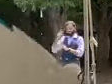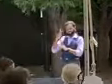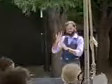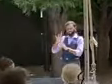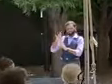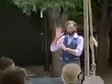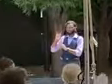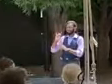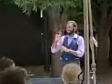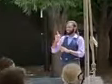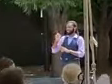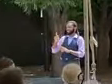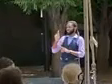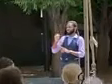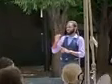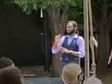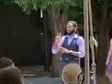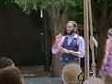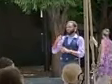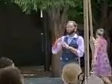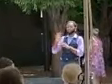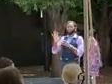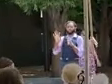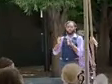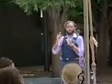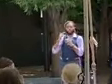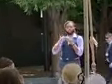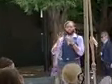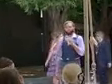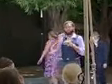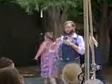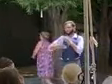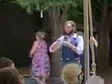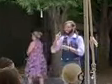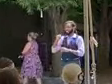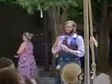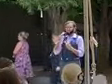and their messages and relevance for future generations, this memorial would not be here.